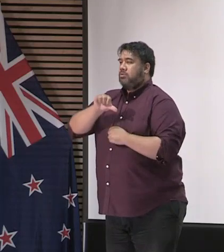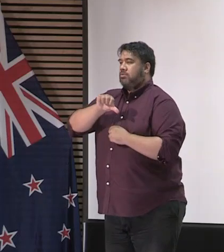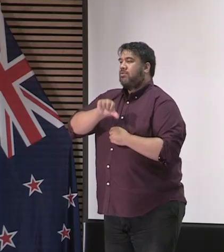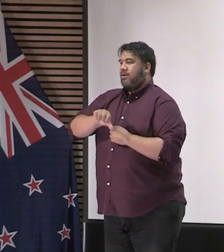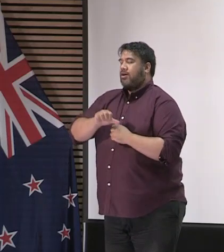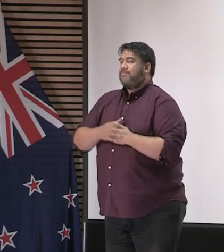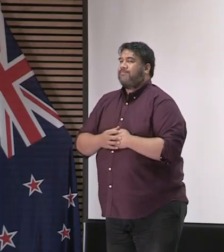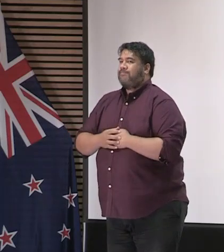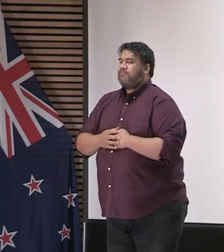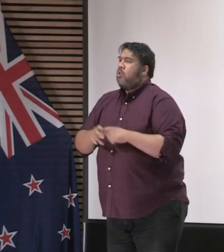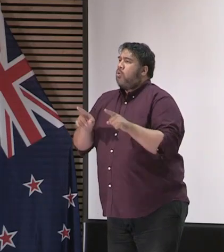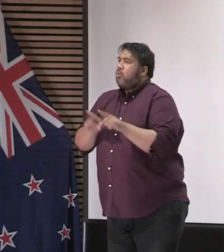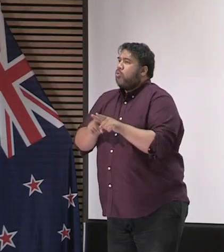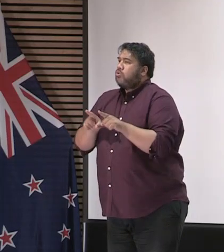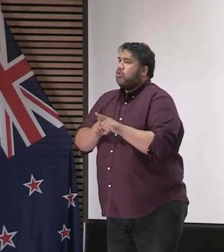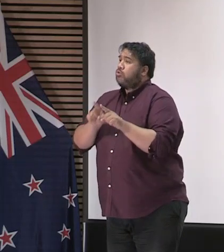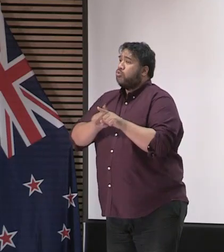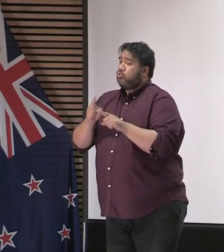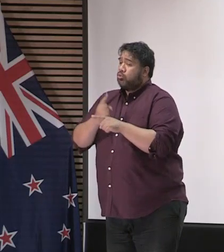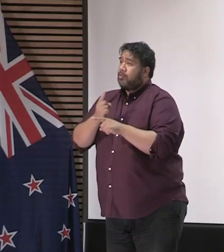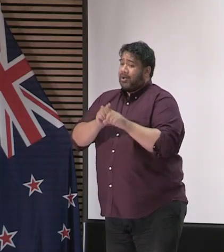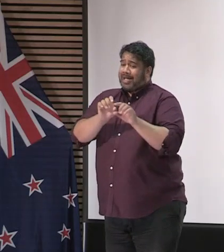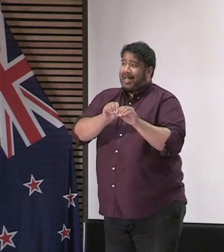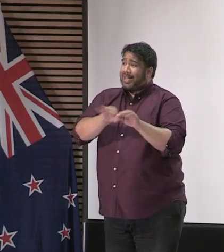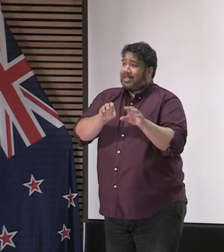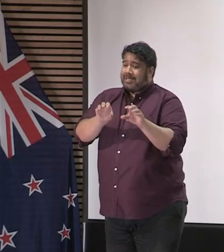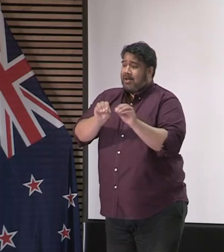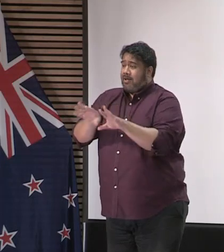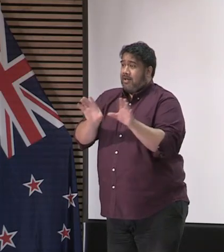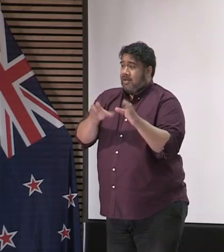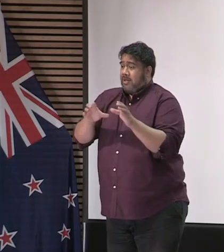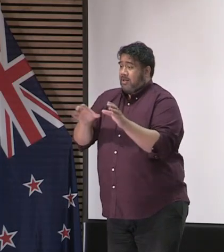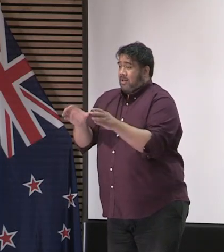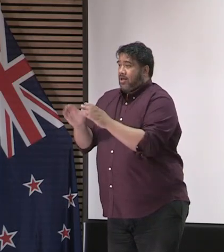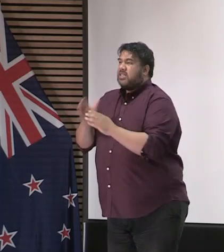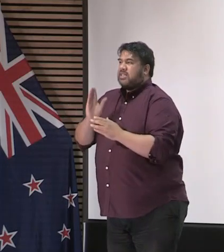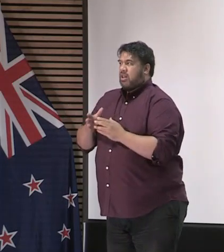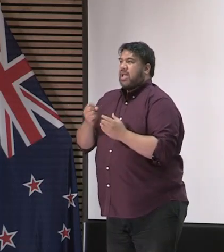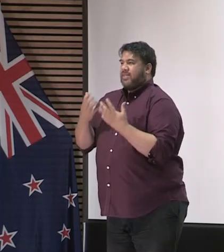Hospital, and there are still currently 16 significant clusters around the country -